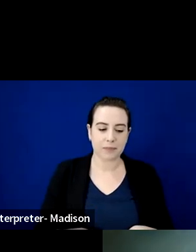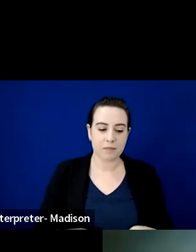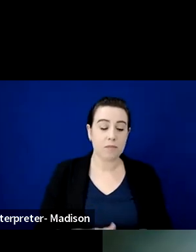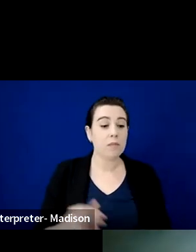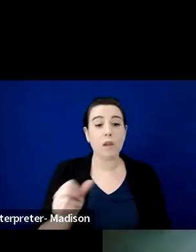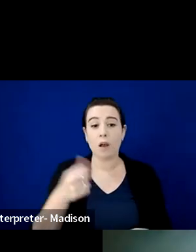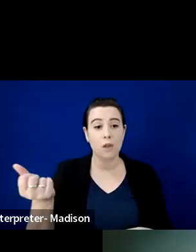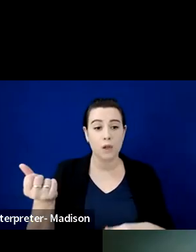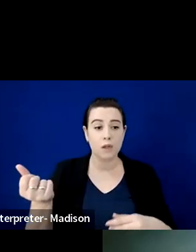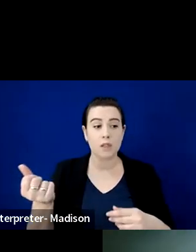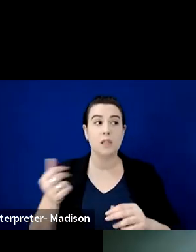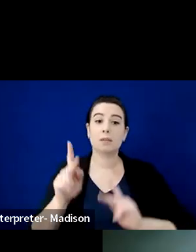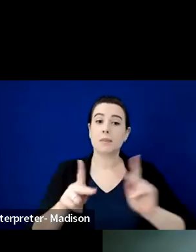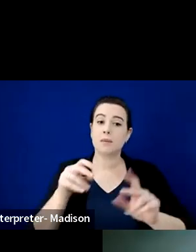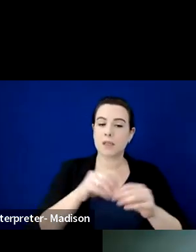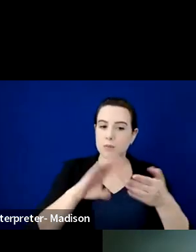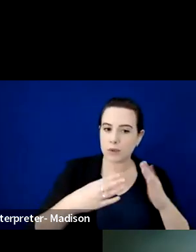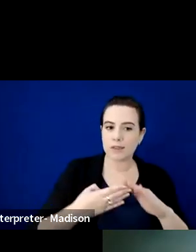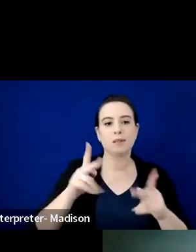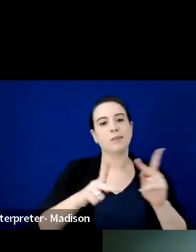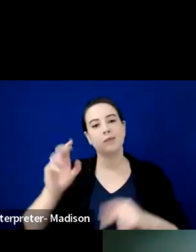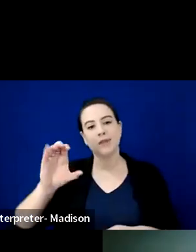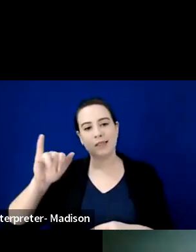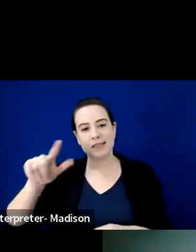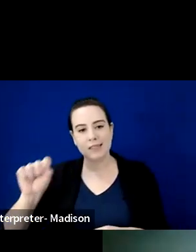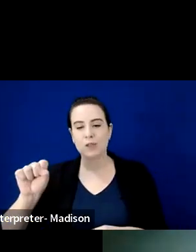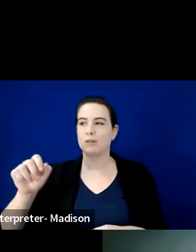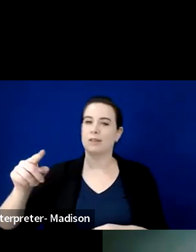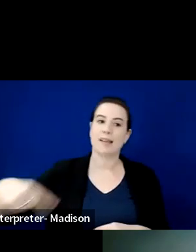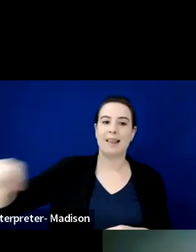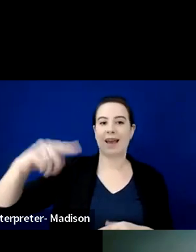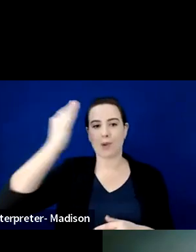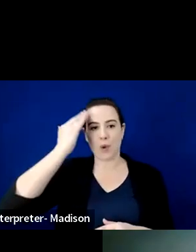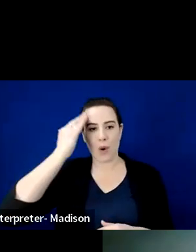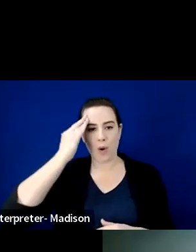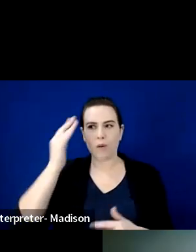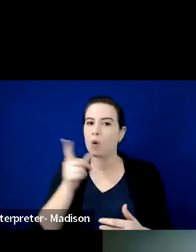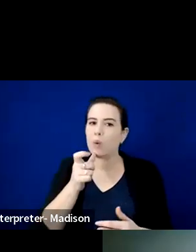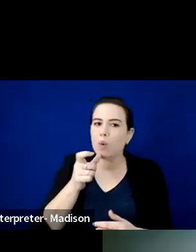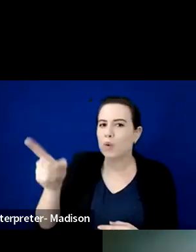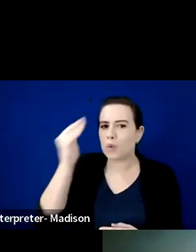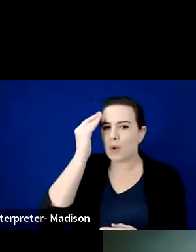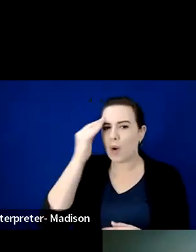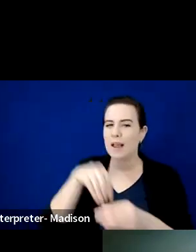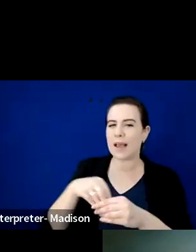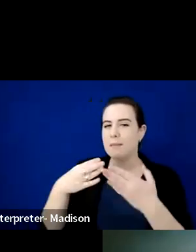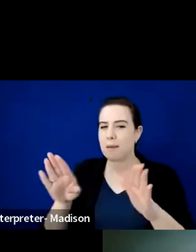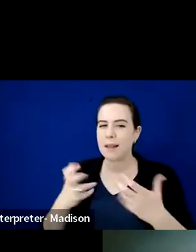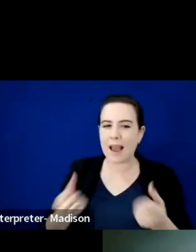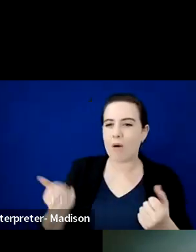But I guess part of what I'd offer is to keep at it.